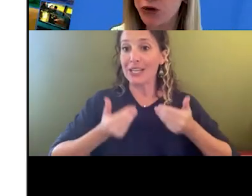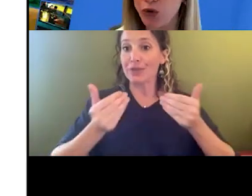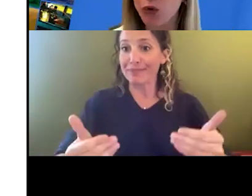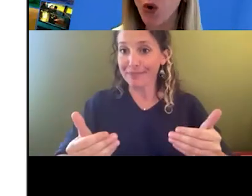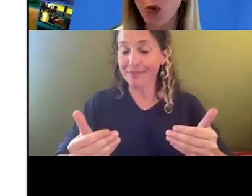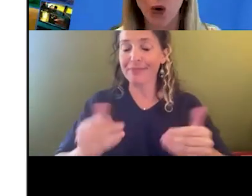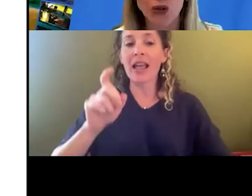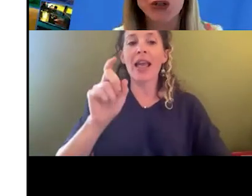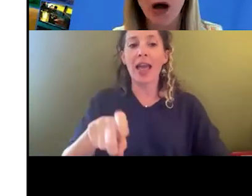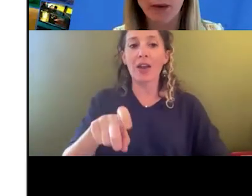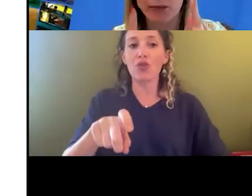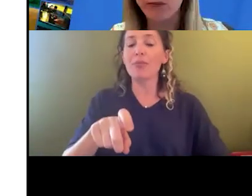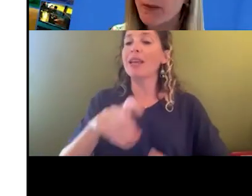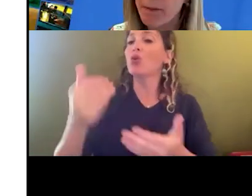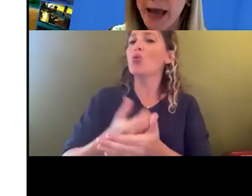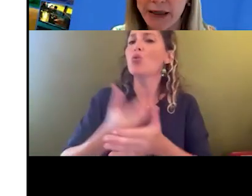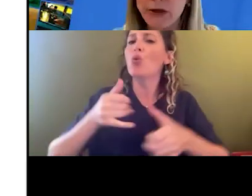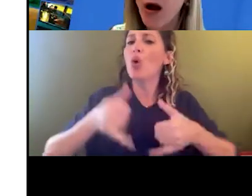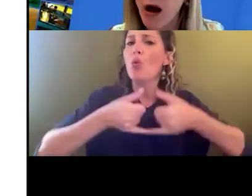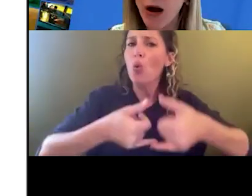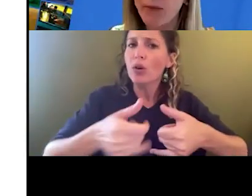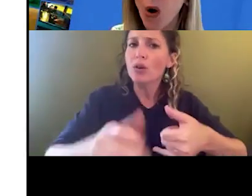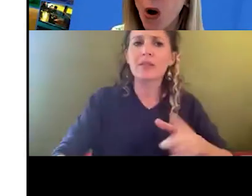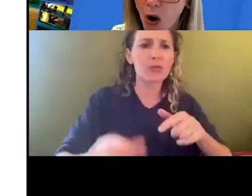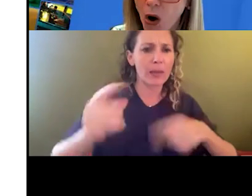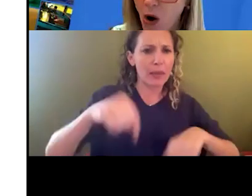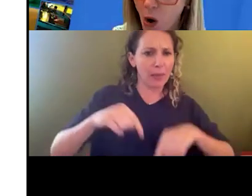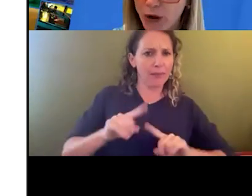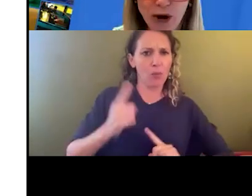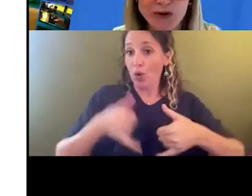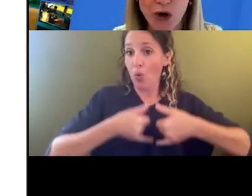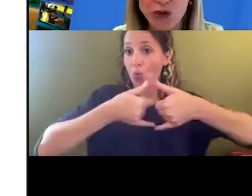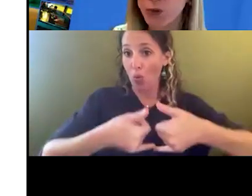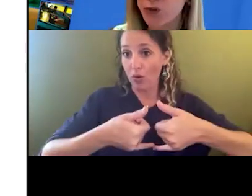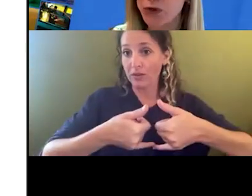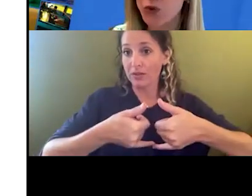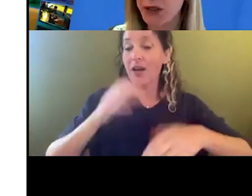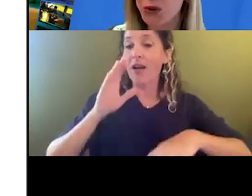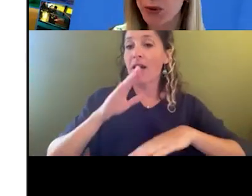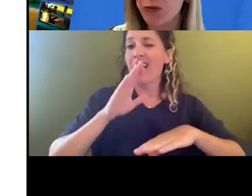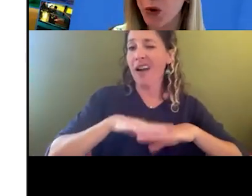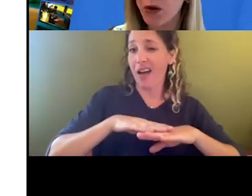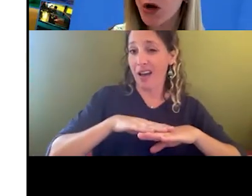new awards made on or after October 1, 2024.